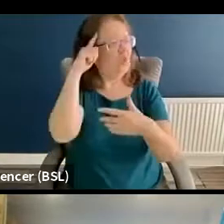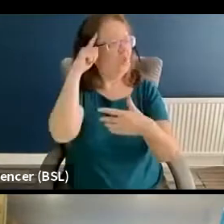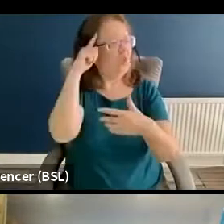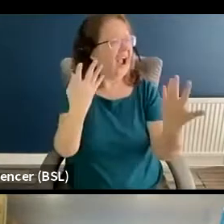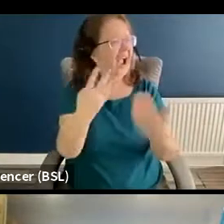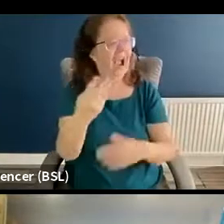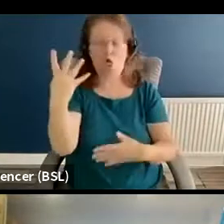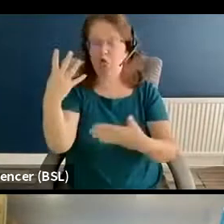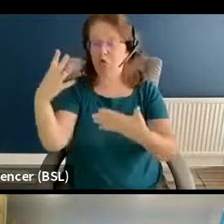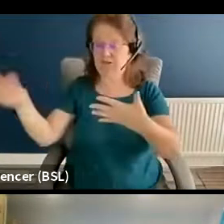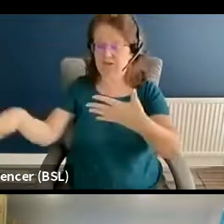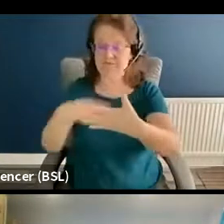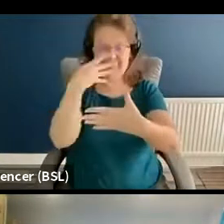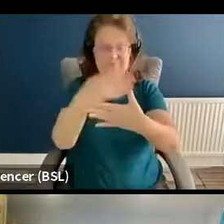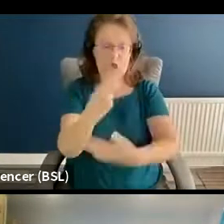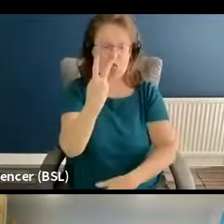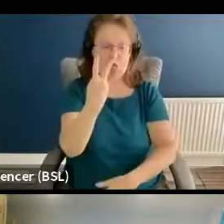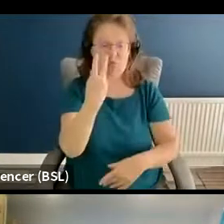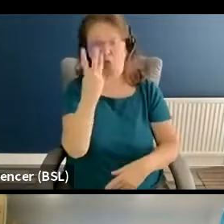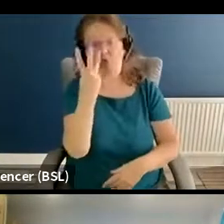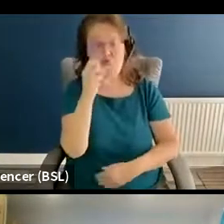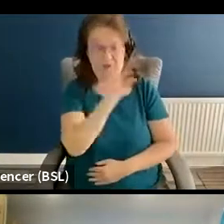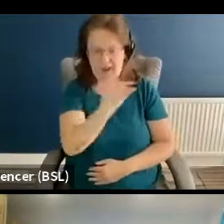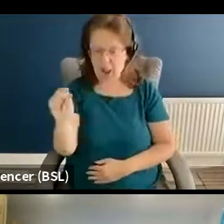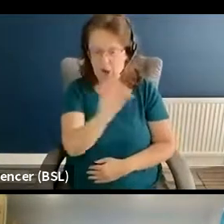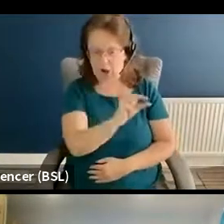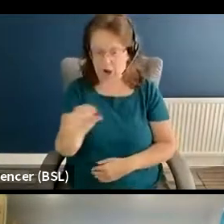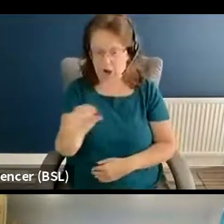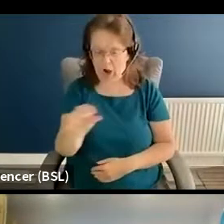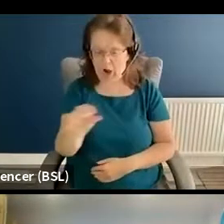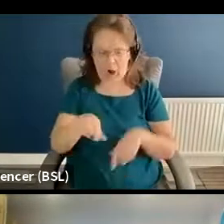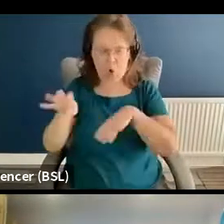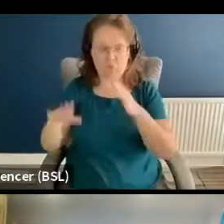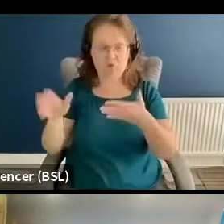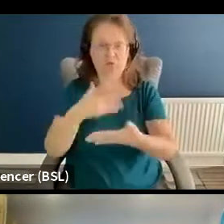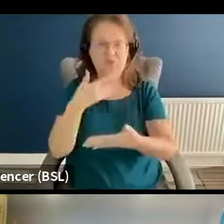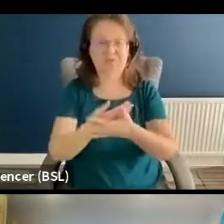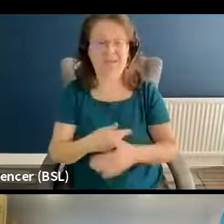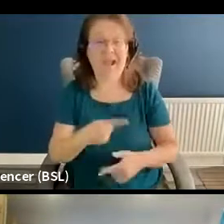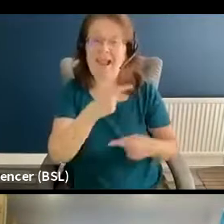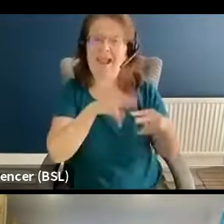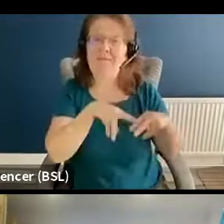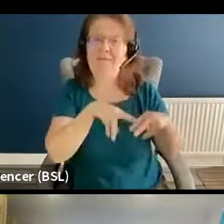And you're done. You're really looking for a lawsuit if you're in the United States. And then